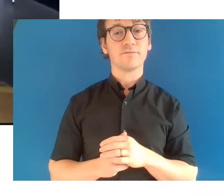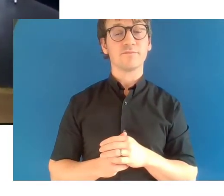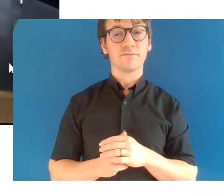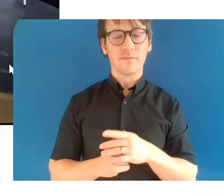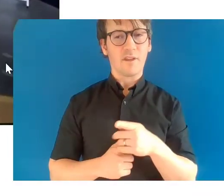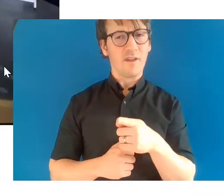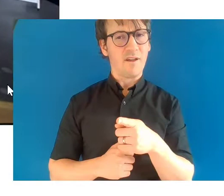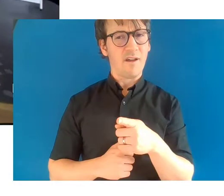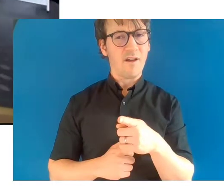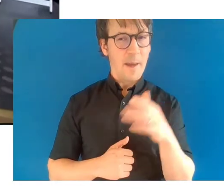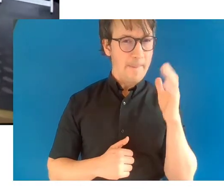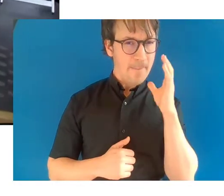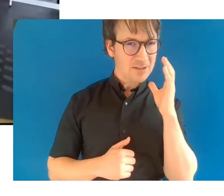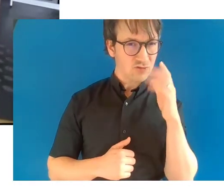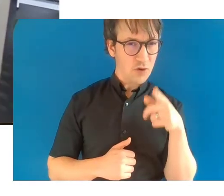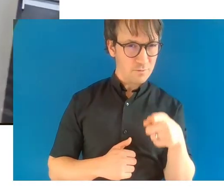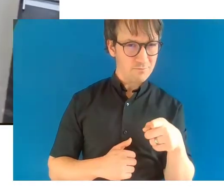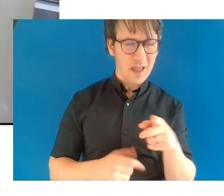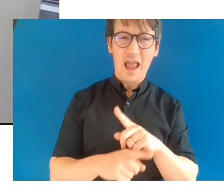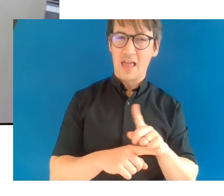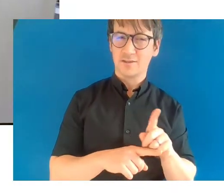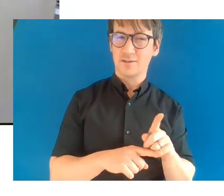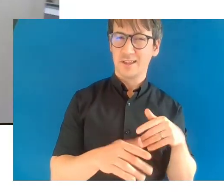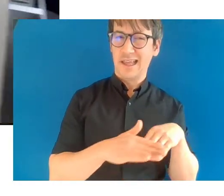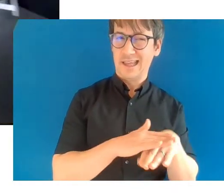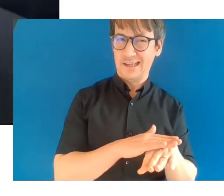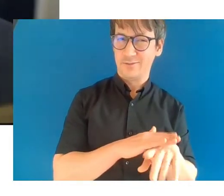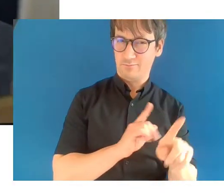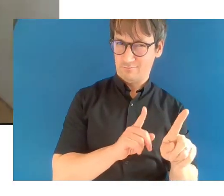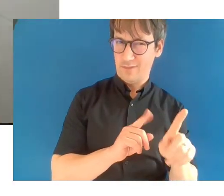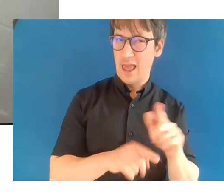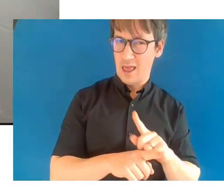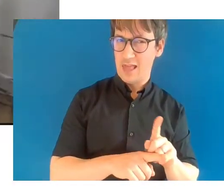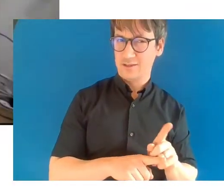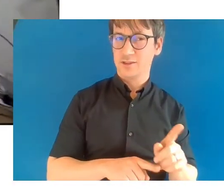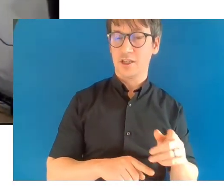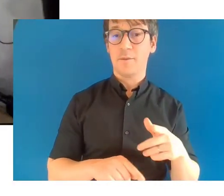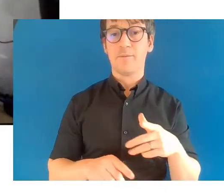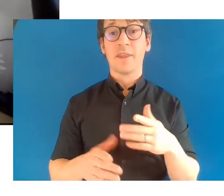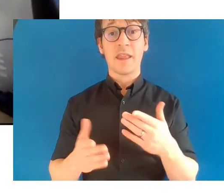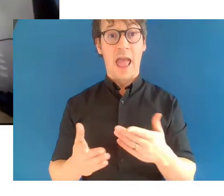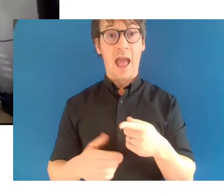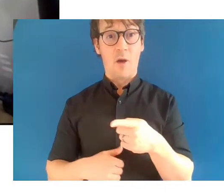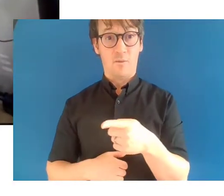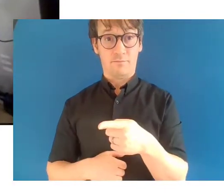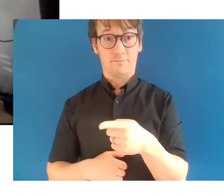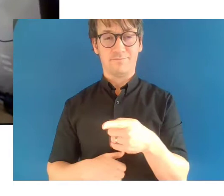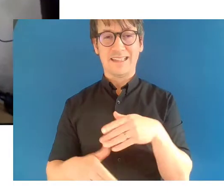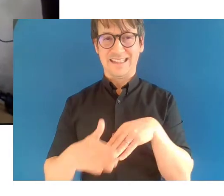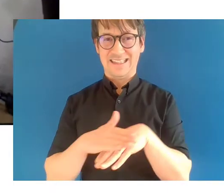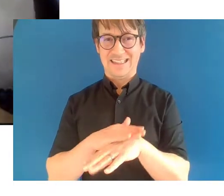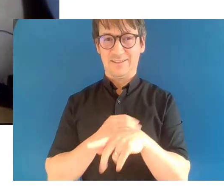Let’s wait - you can see that’s the bedroom. We’re going to go in there later. Let’s try and make our way into here.